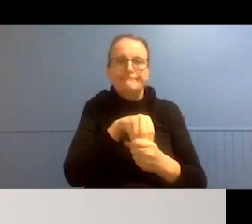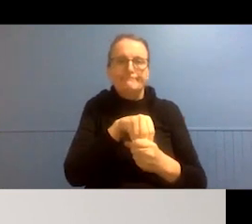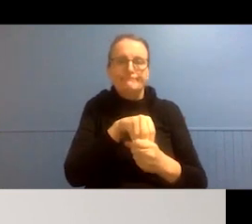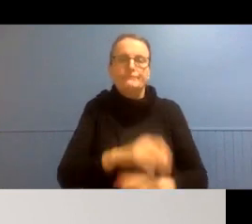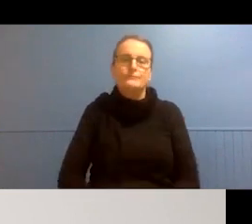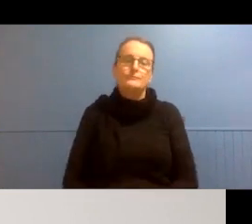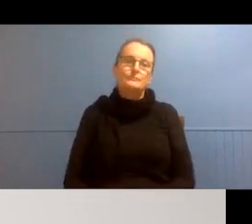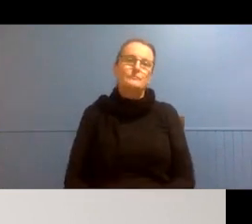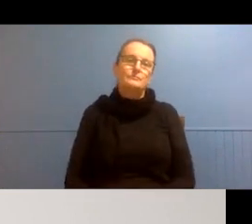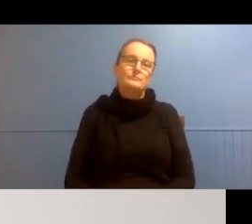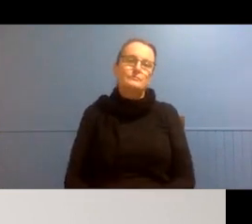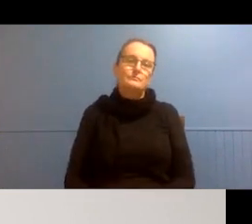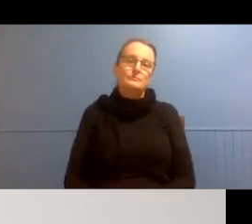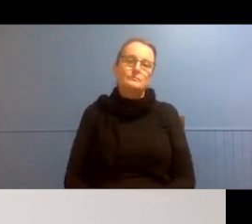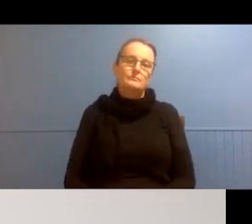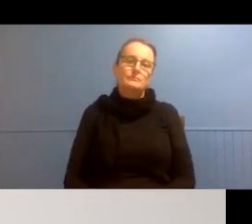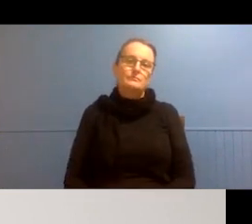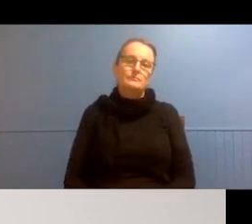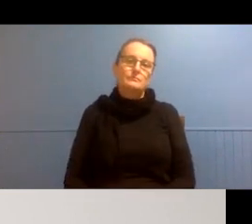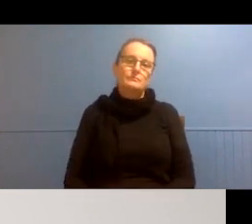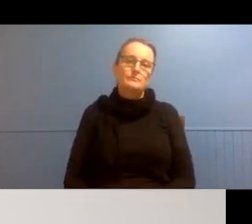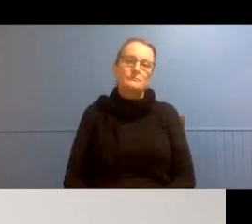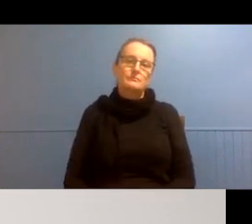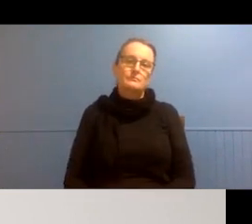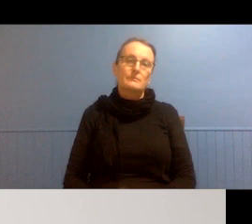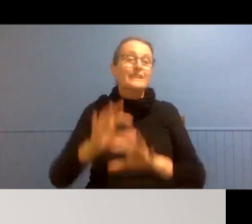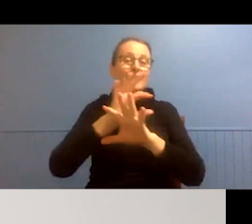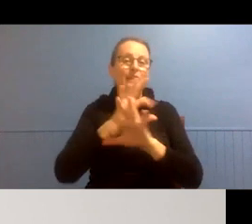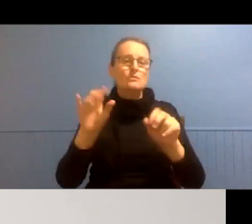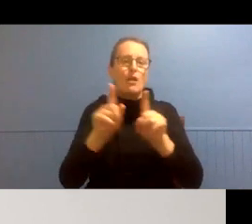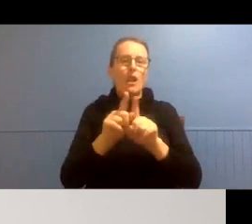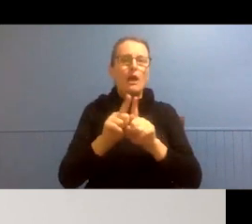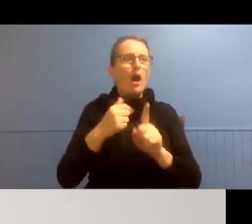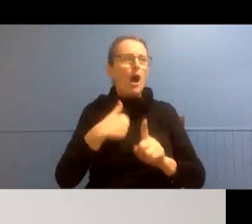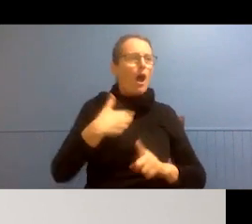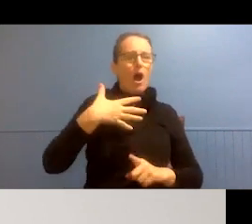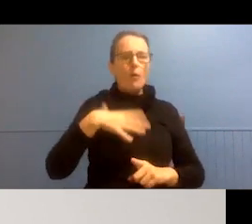This is more than simply holding a purchased ticket.